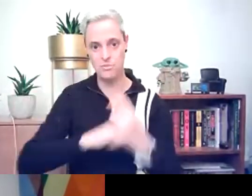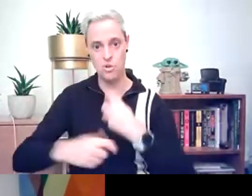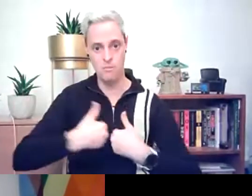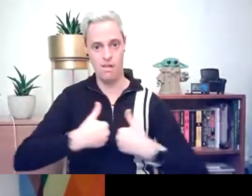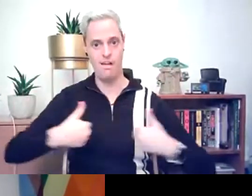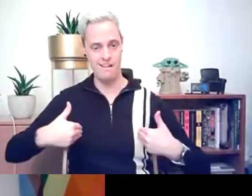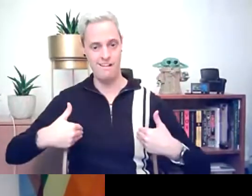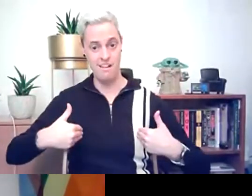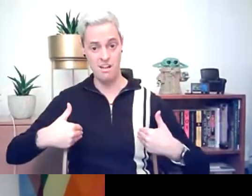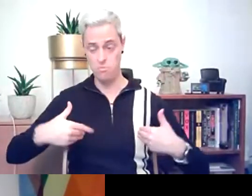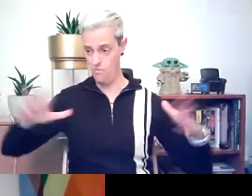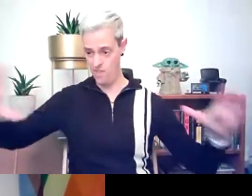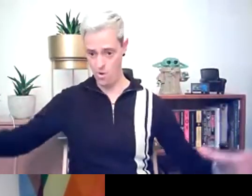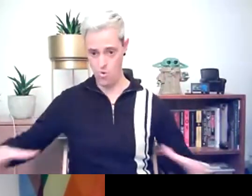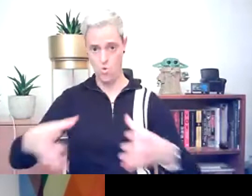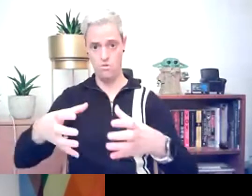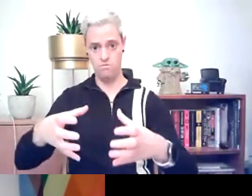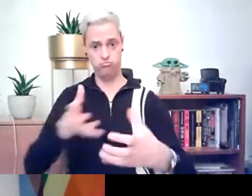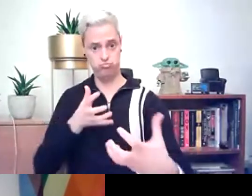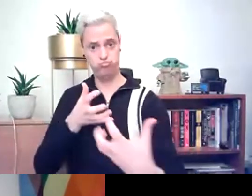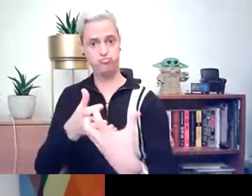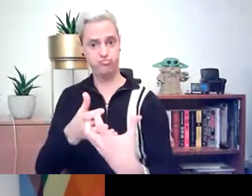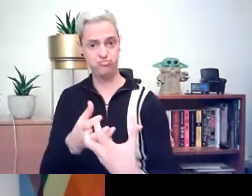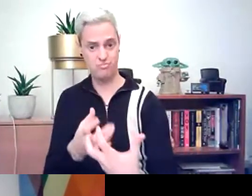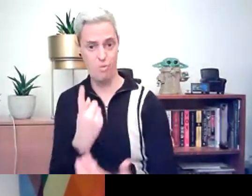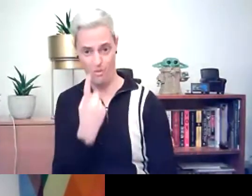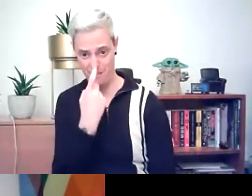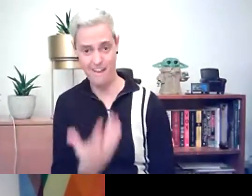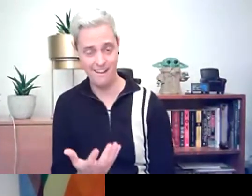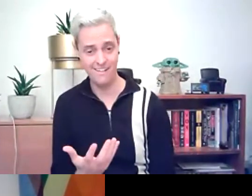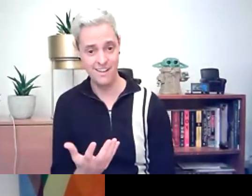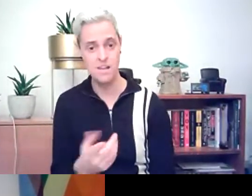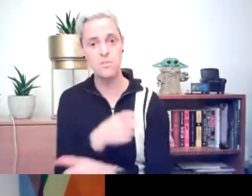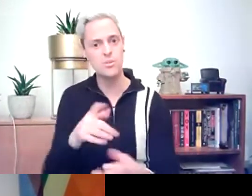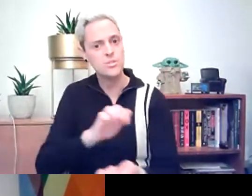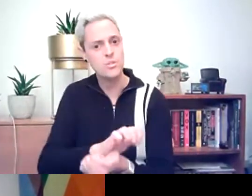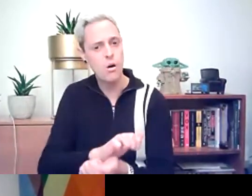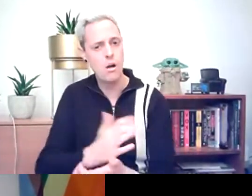18:46:50 But if it's if you're stuck and you upset. And this is something that's worrying.